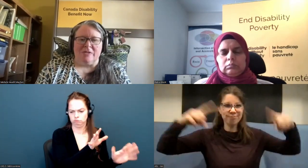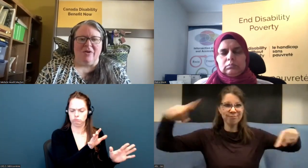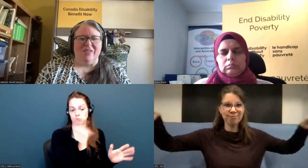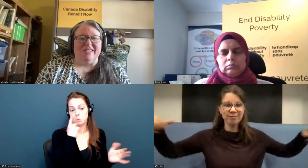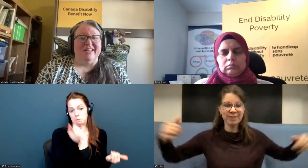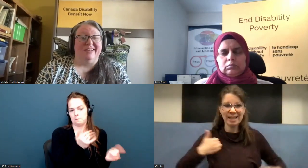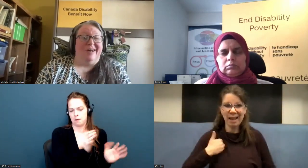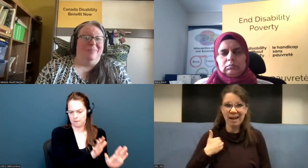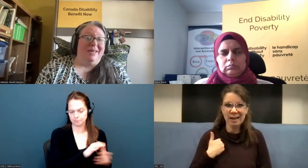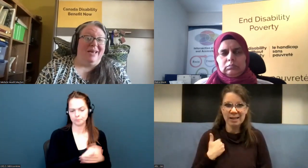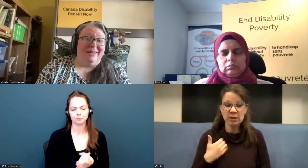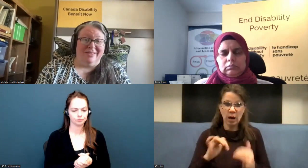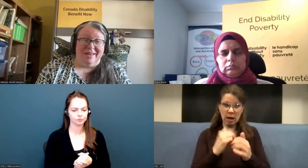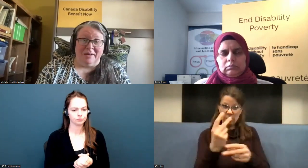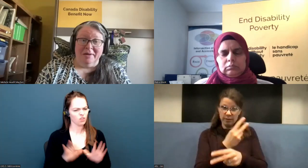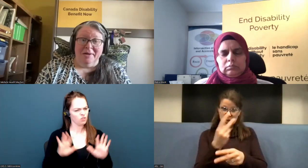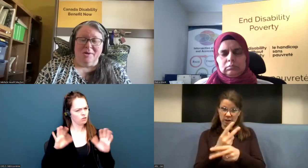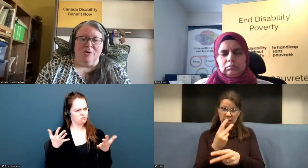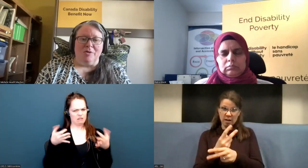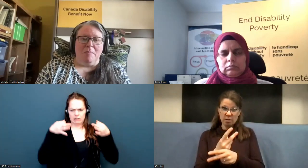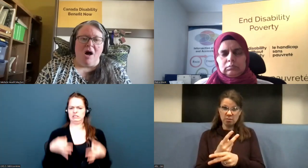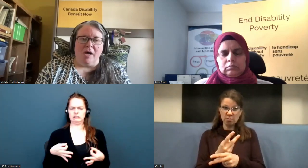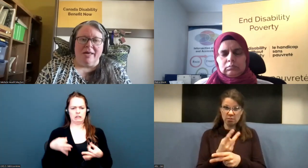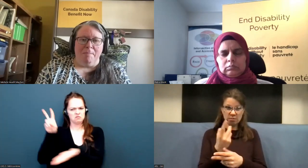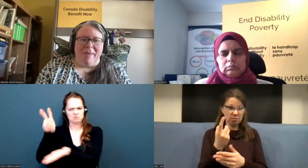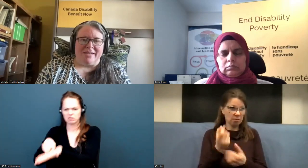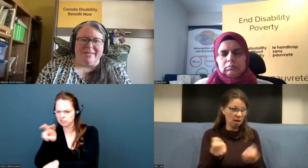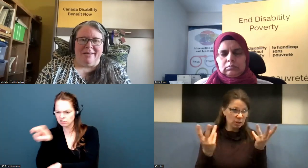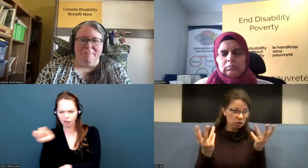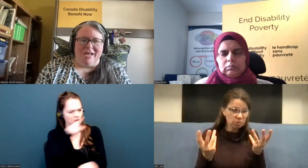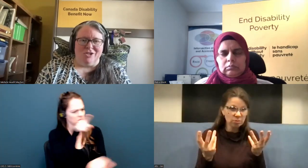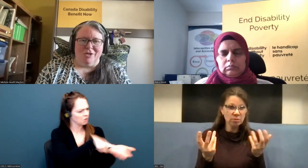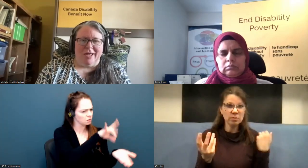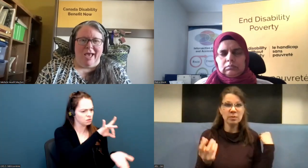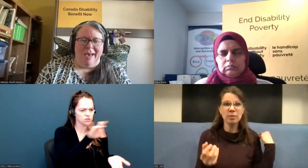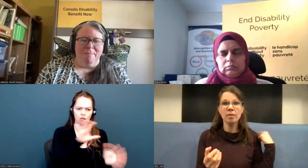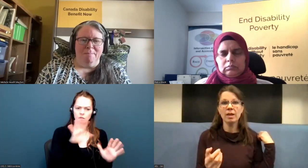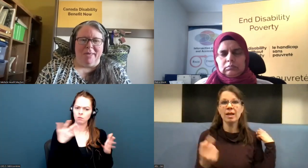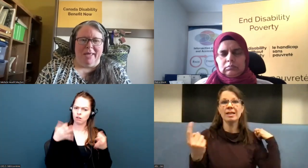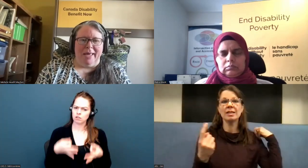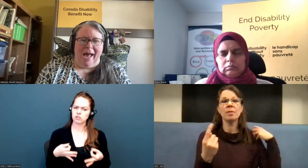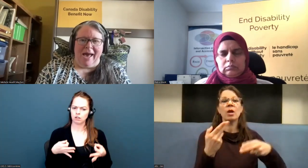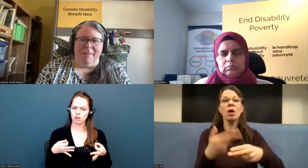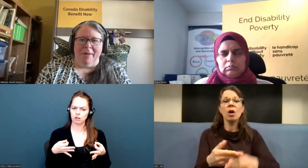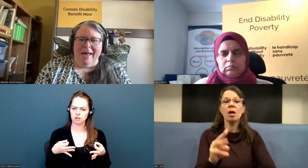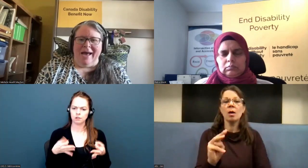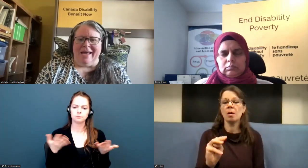SO THERE IS THIS COMPLICATED THING CALLED A MARKET BASKET MEASURE, THE MBM.